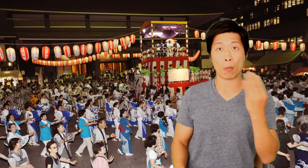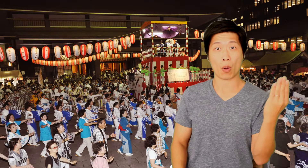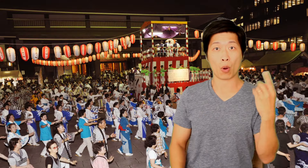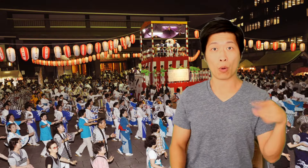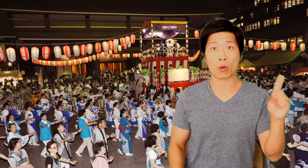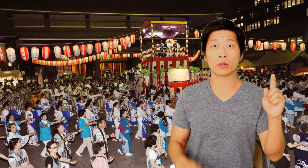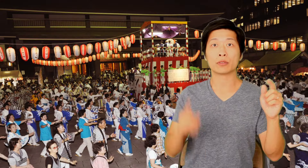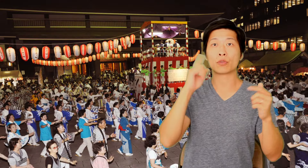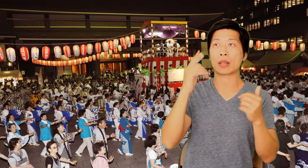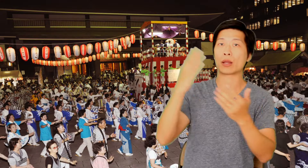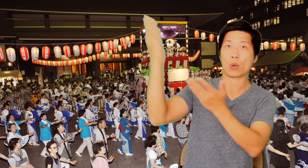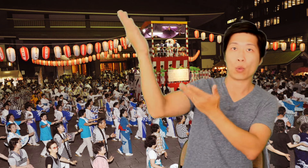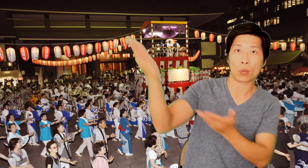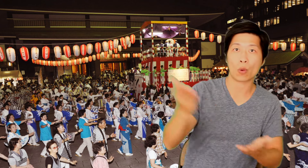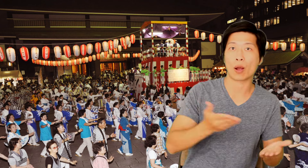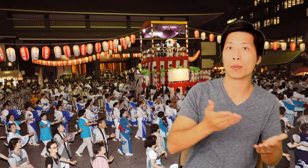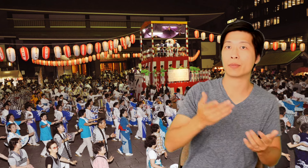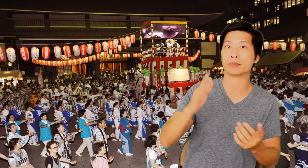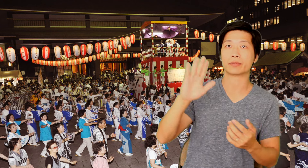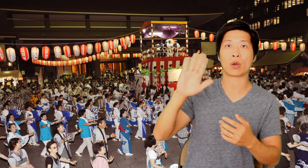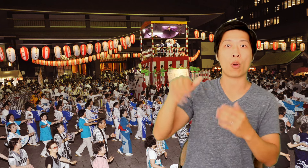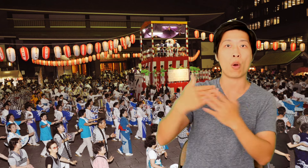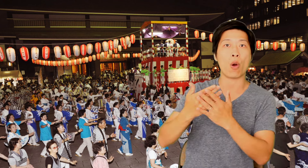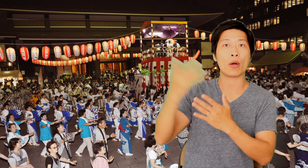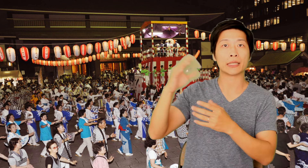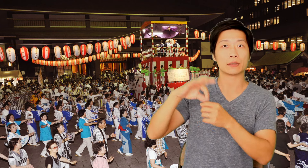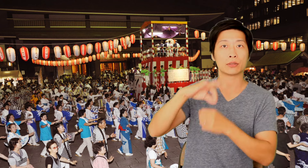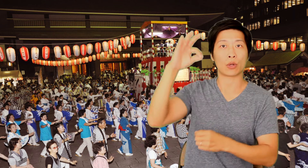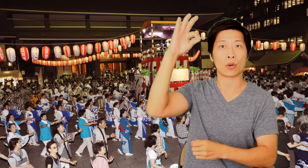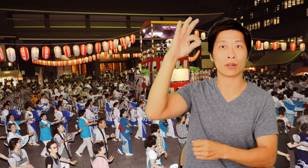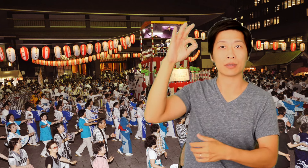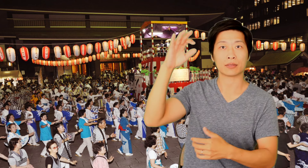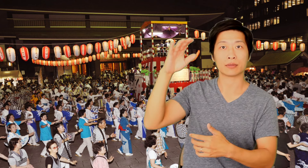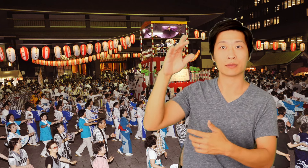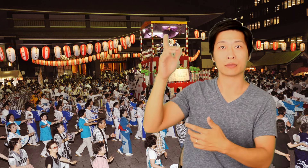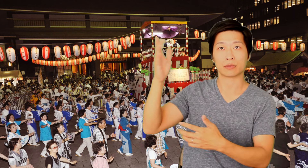of spirits, past family members, our